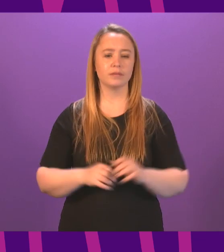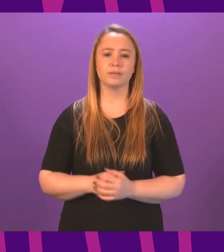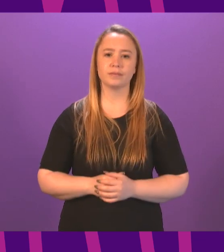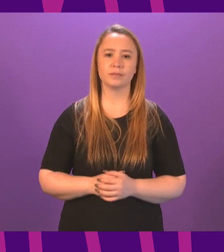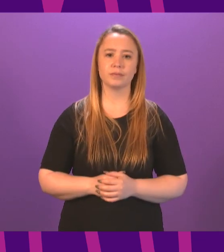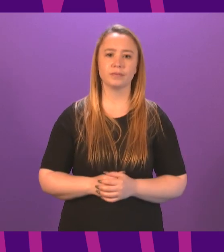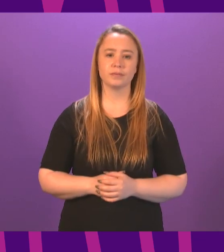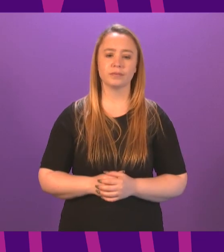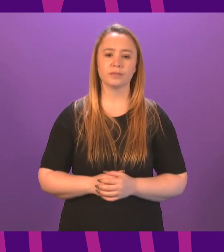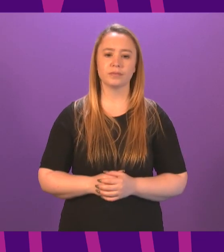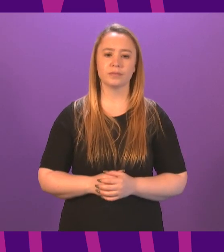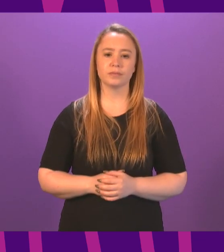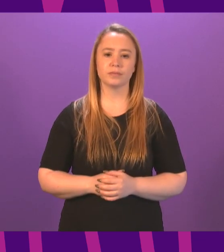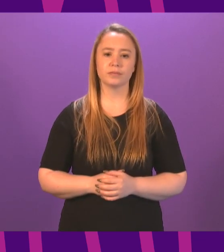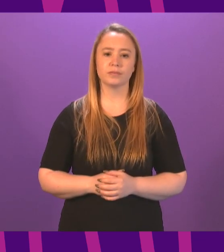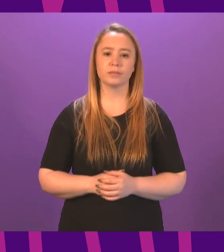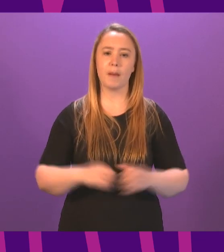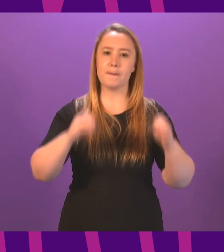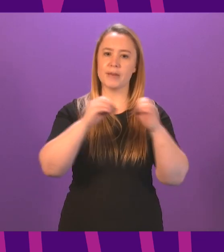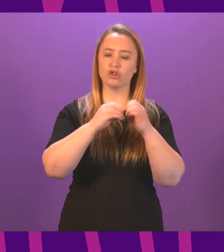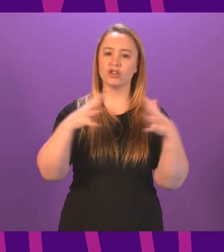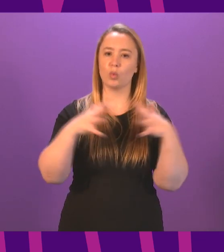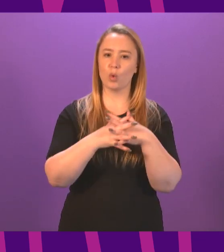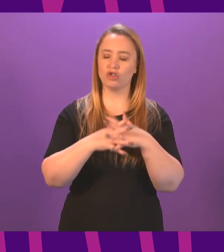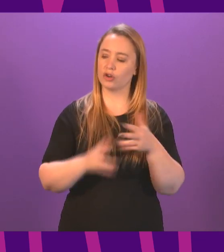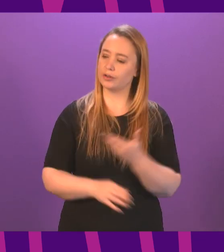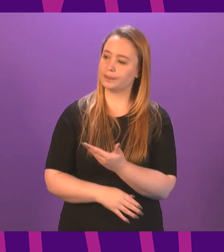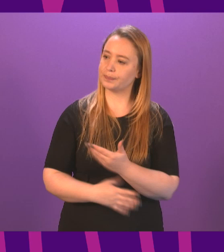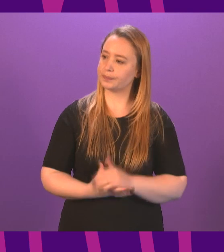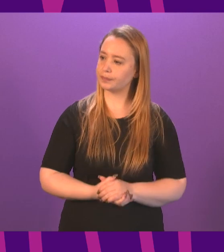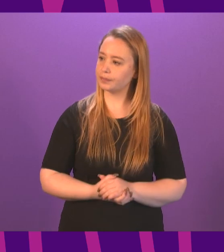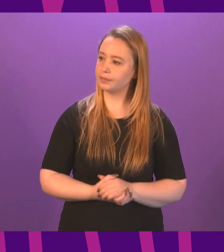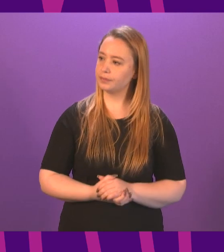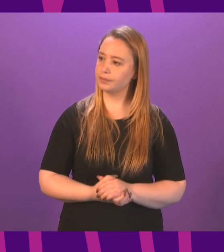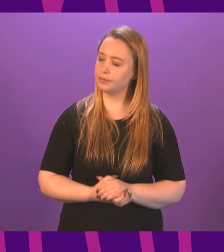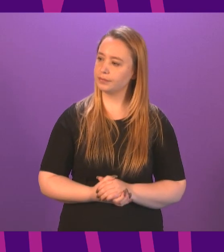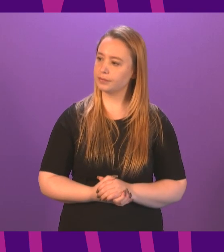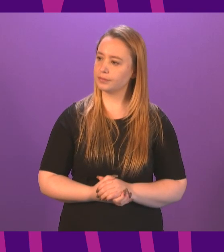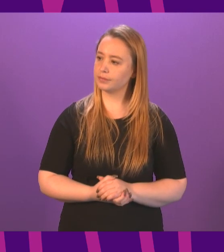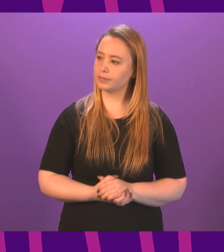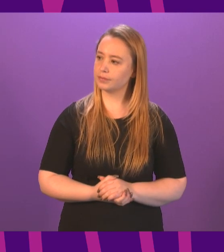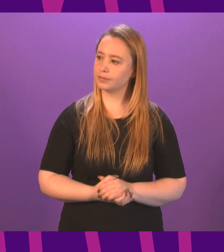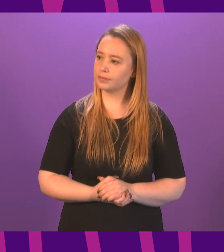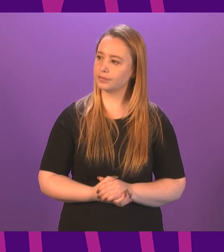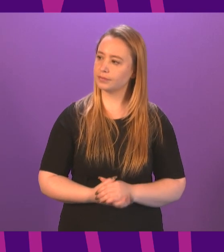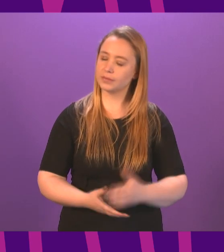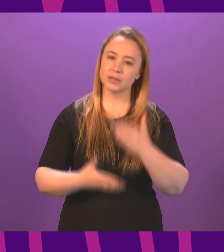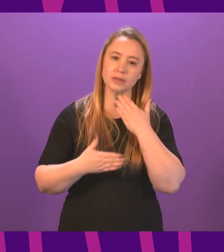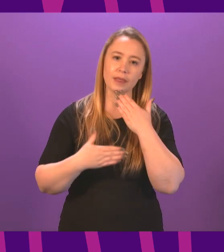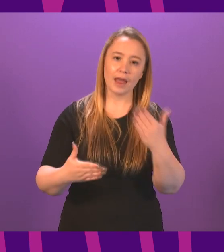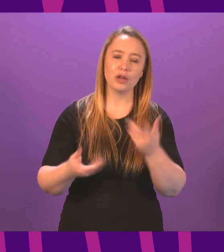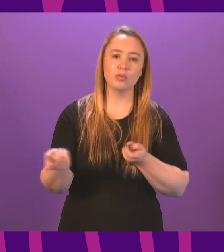Beatrice Wishart (Shetland Islands) (LD): Shetland students and their families are anxious